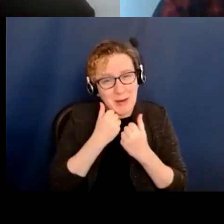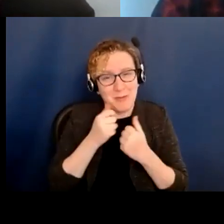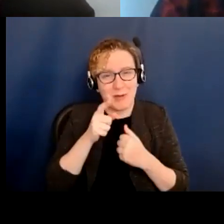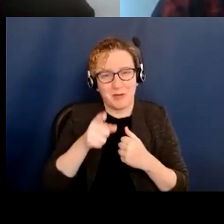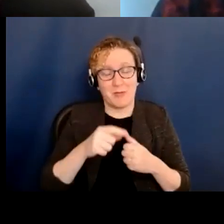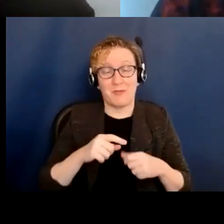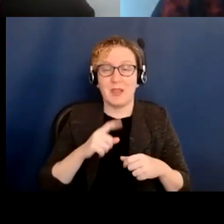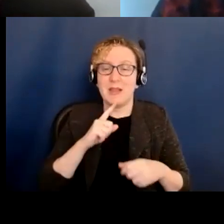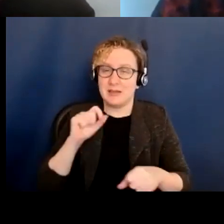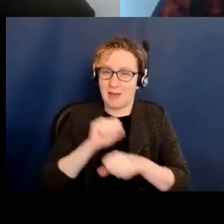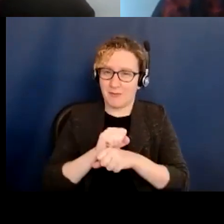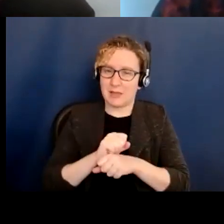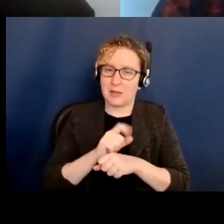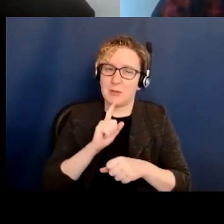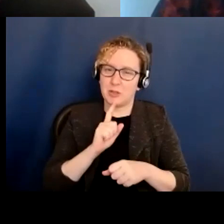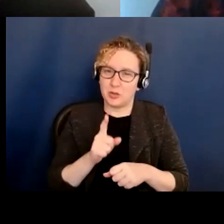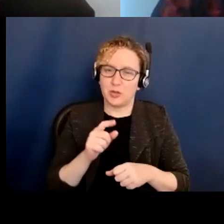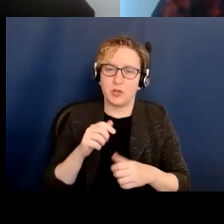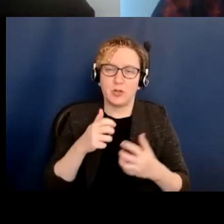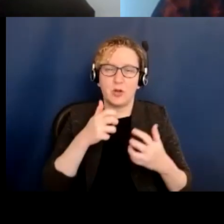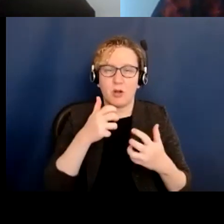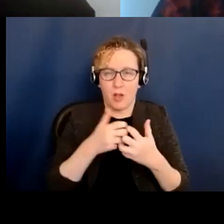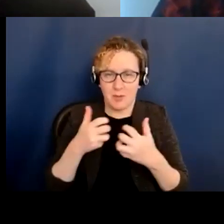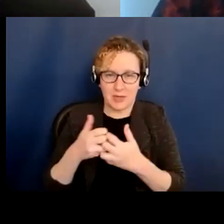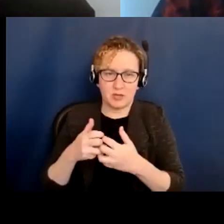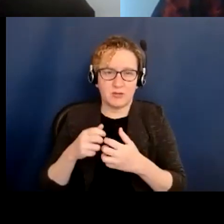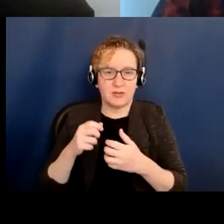We are going to make sure the accommodations meet what you are looking for.